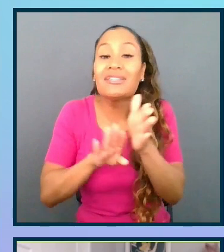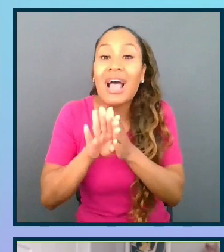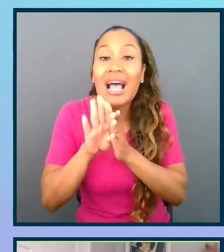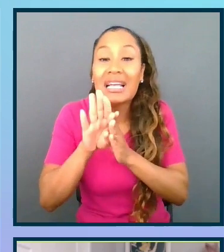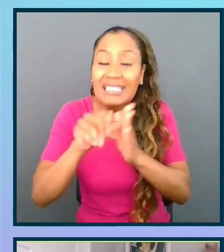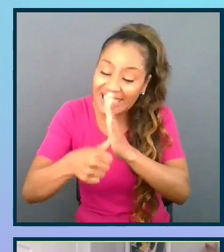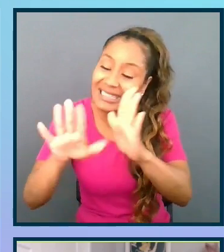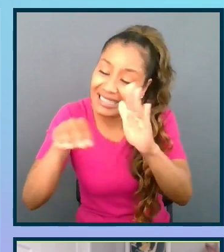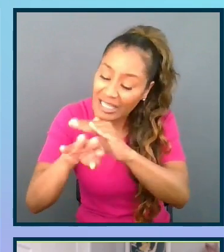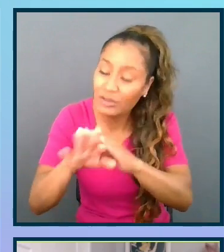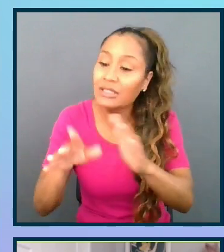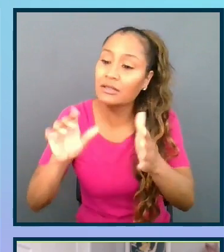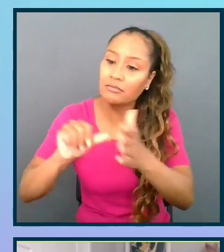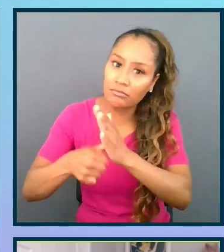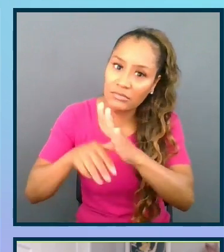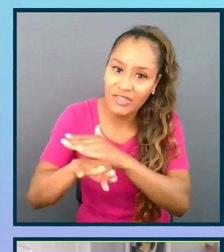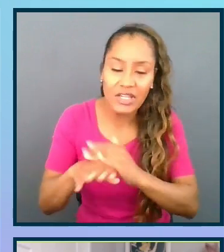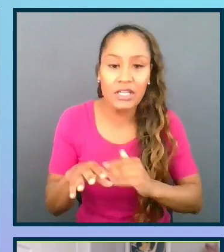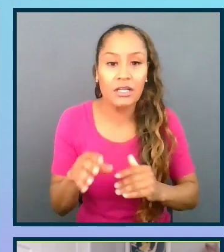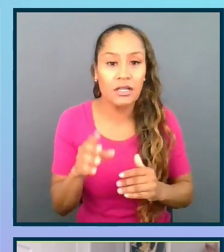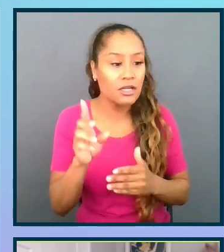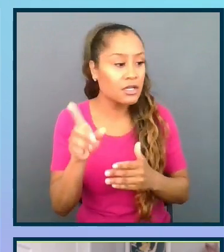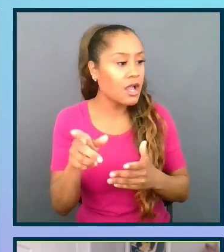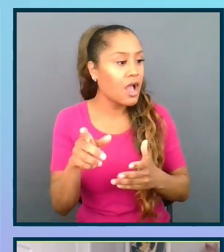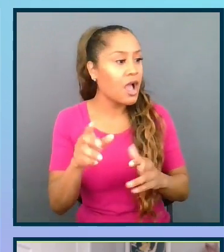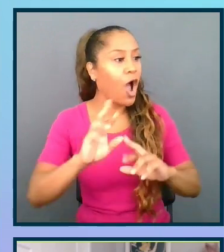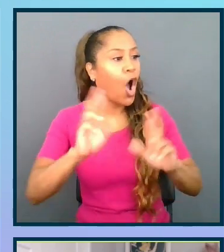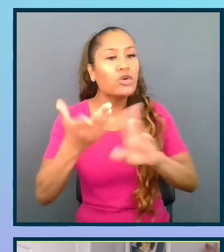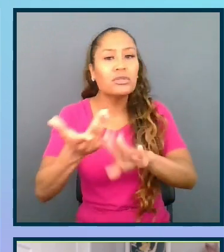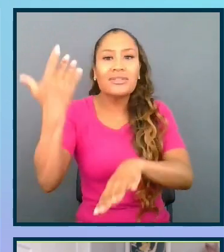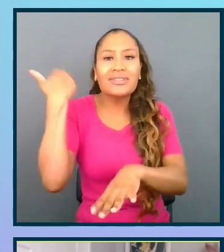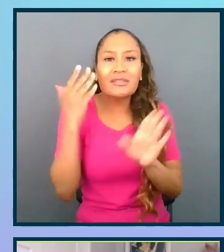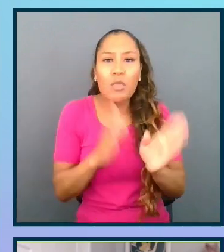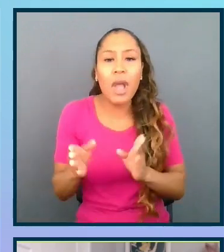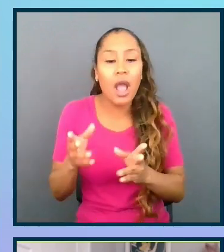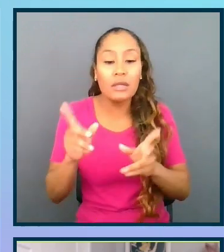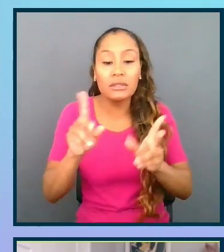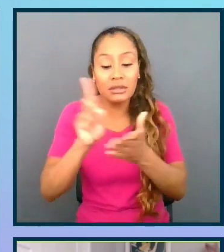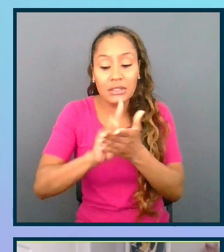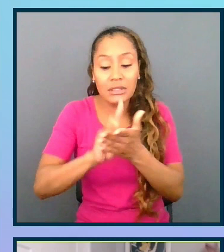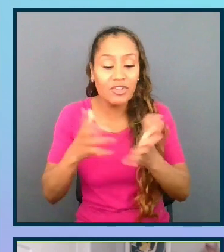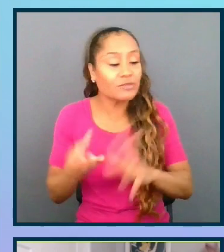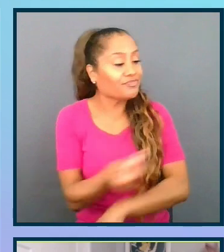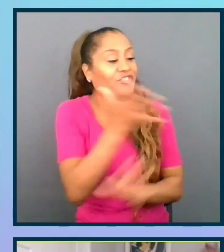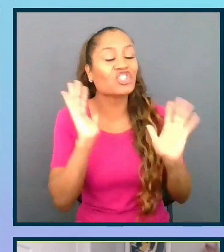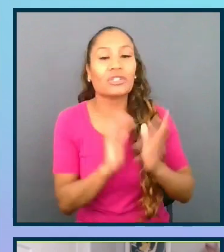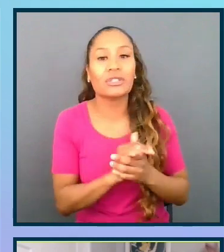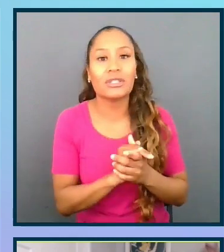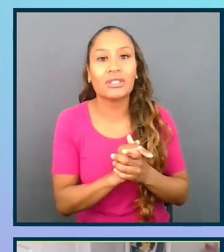it means that designs have already been prepared and handed off. Though, of course, this depends a little bit